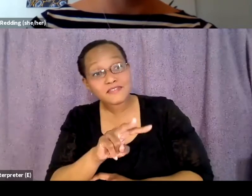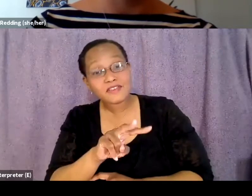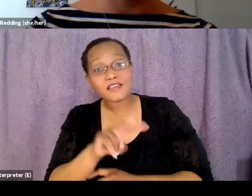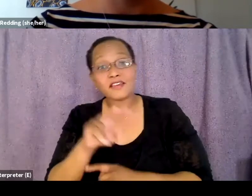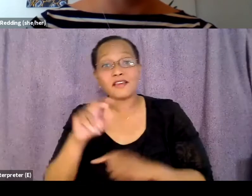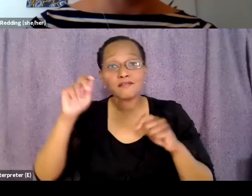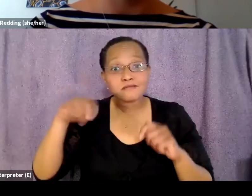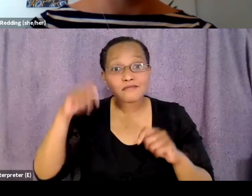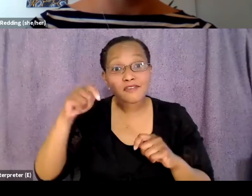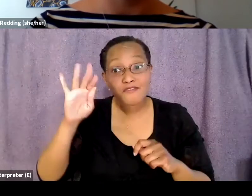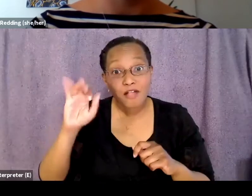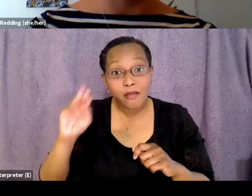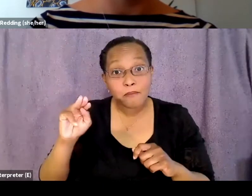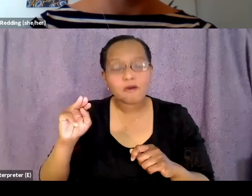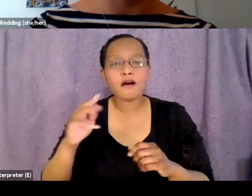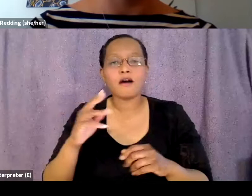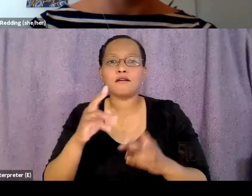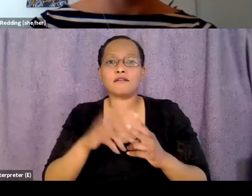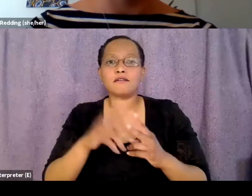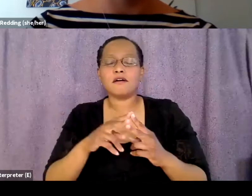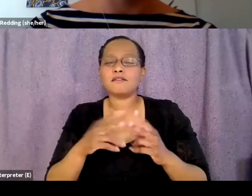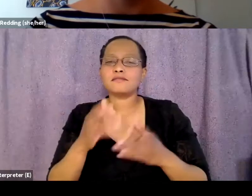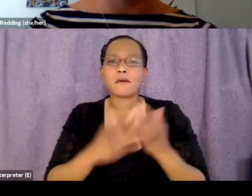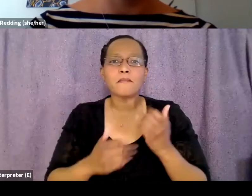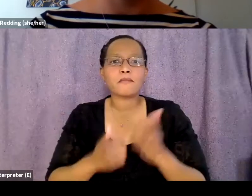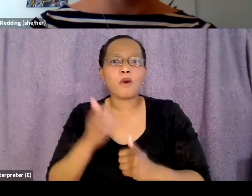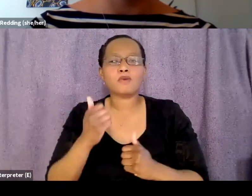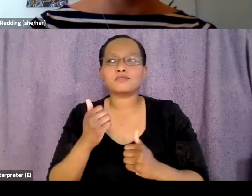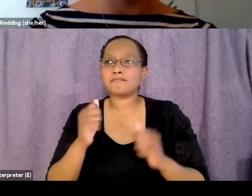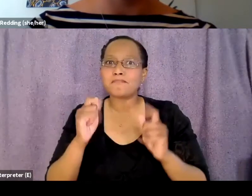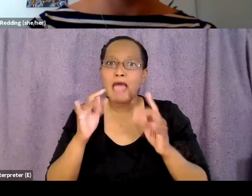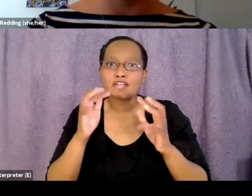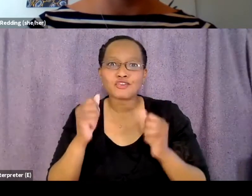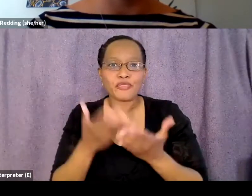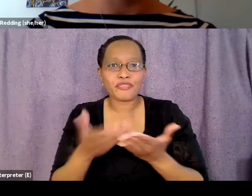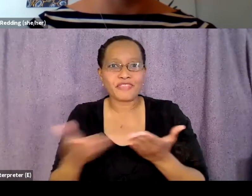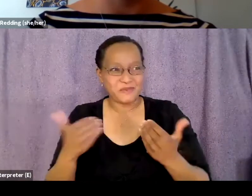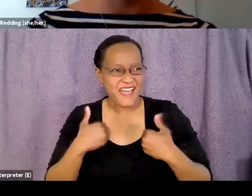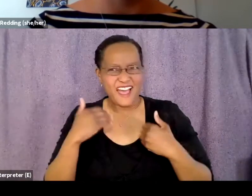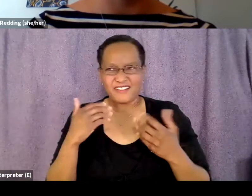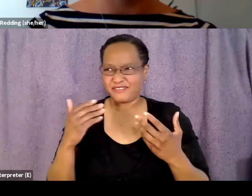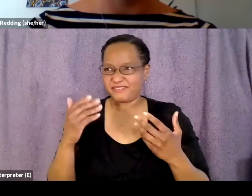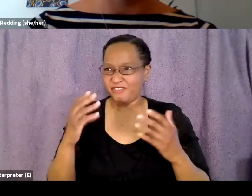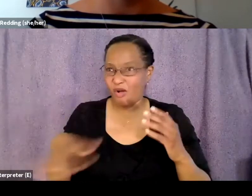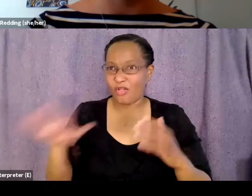things we have in the world like I kid you not I am because the person needs to go see